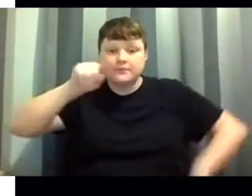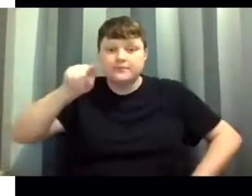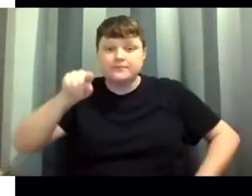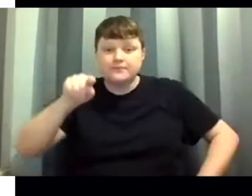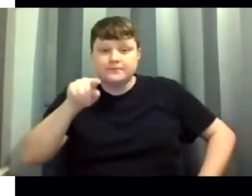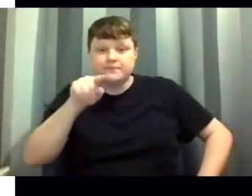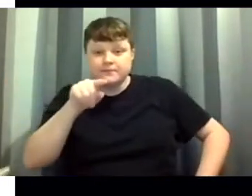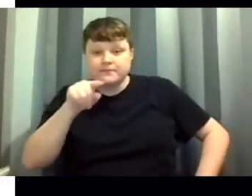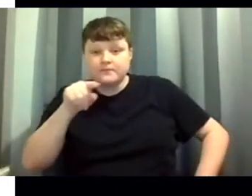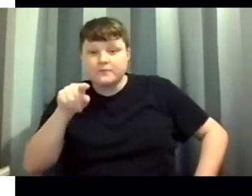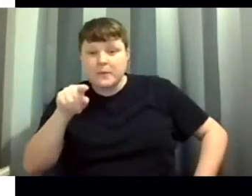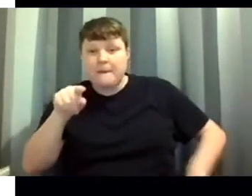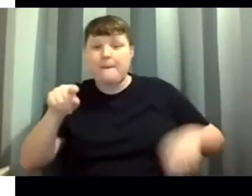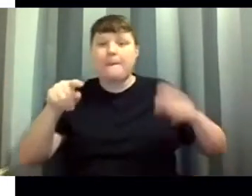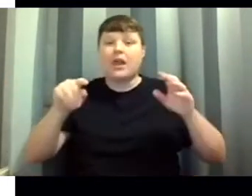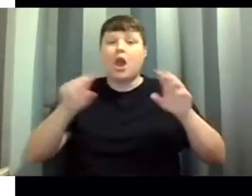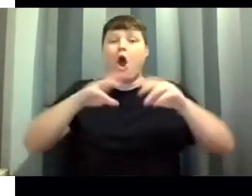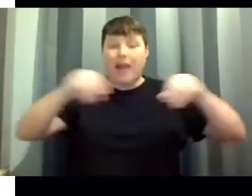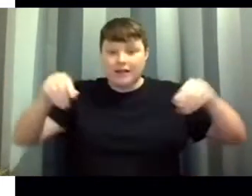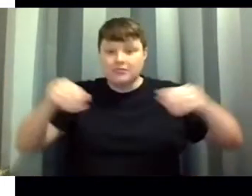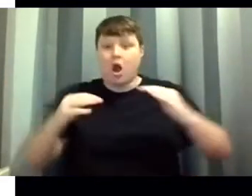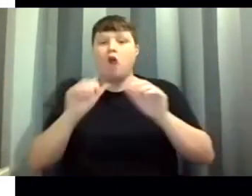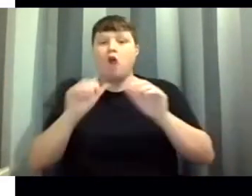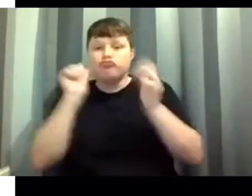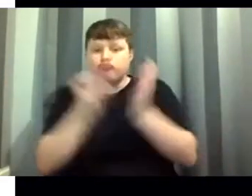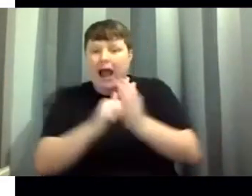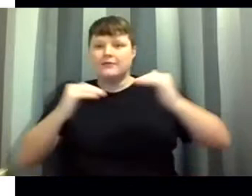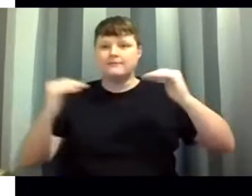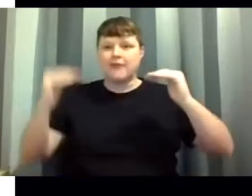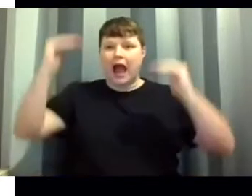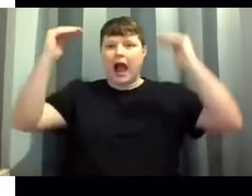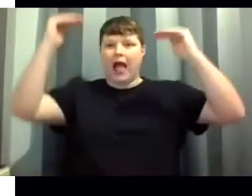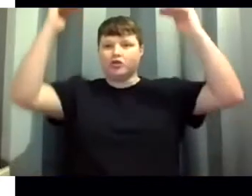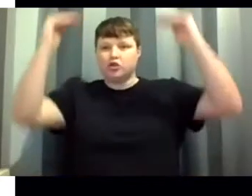right altitude; and the right amount. So, we did a really good job on that. That was absolutely